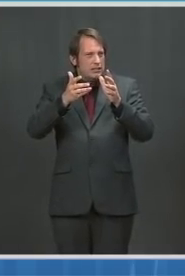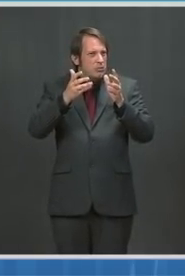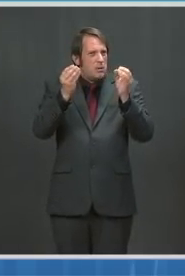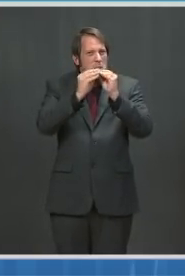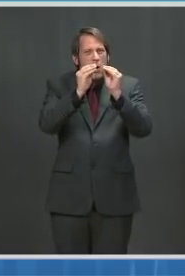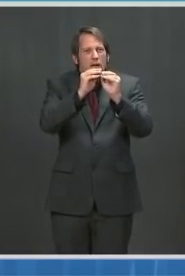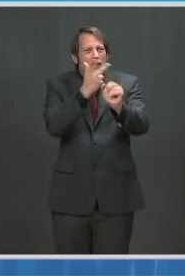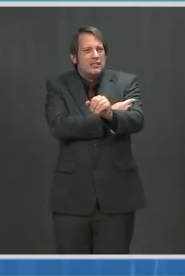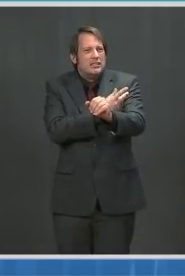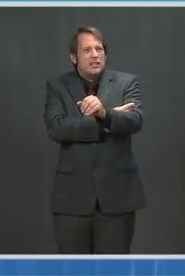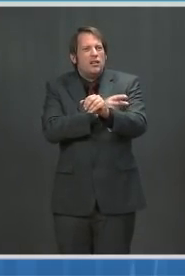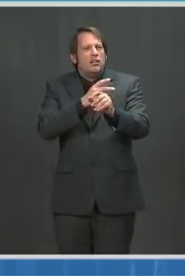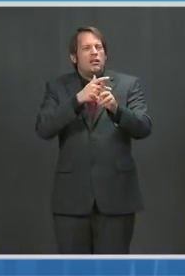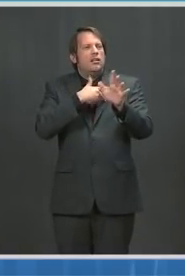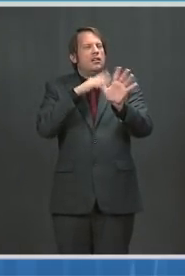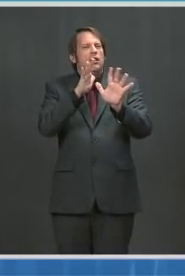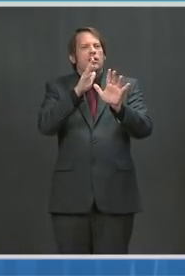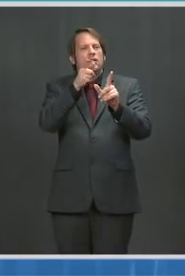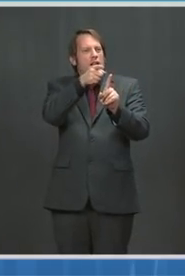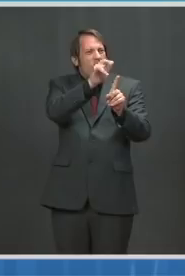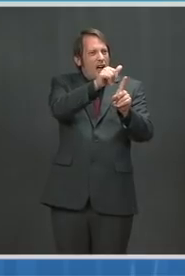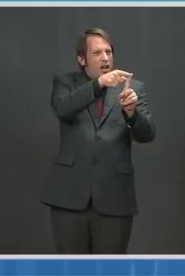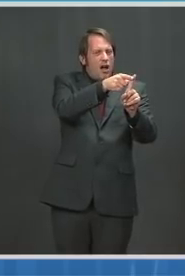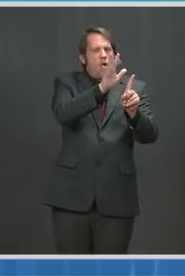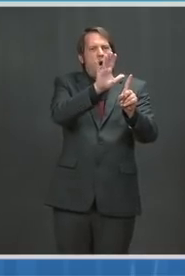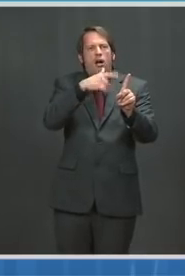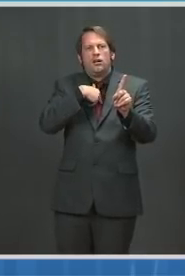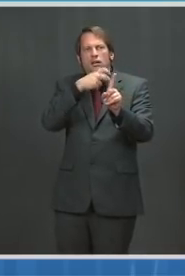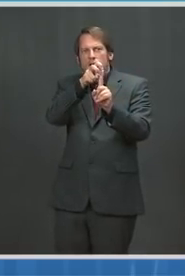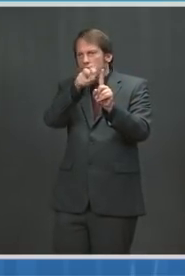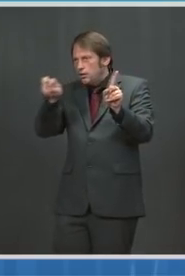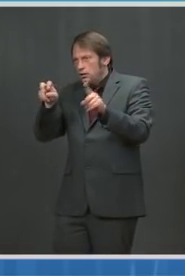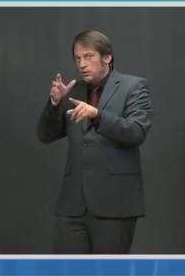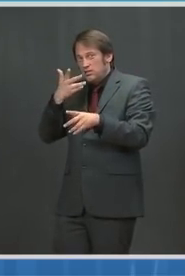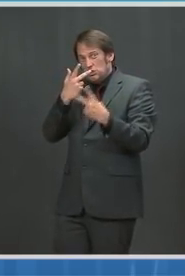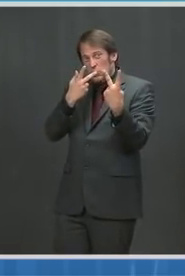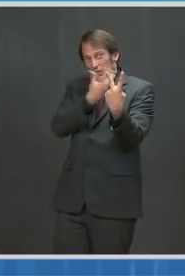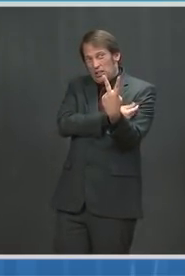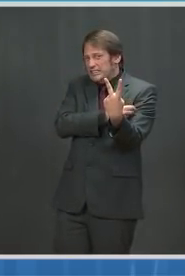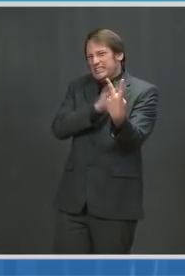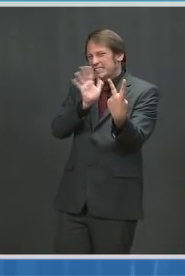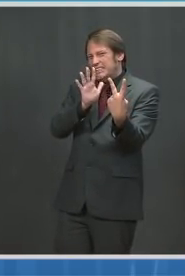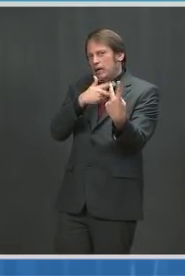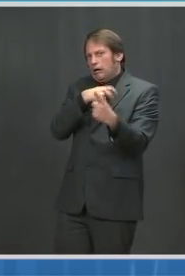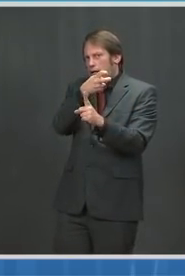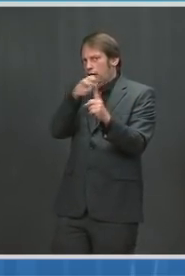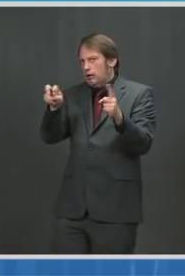to the urgency of the situation there. Mr. Slavitt: Thanks for the question. It's a smart question because, you know,